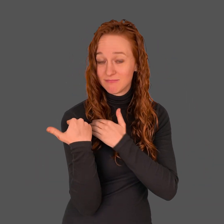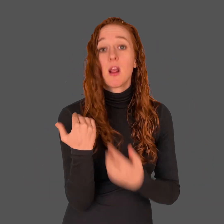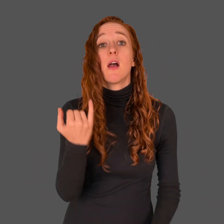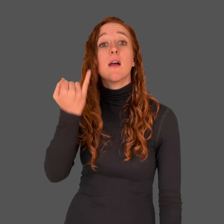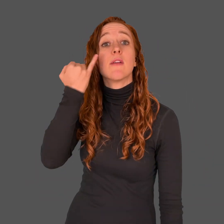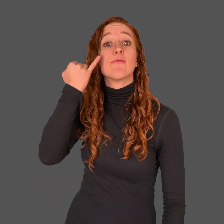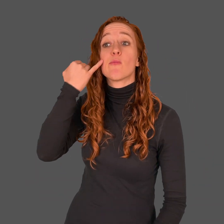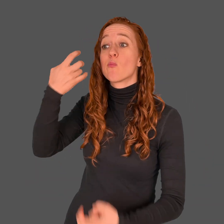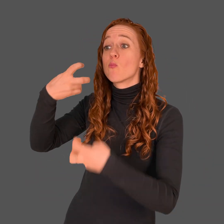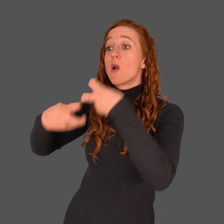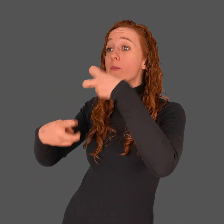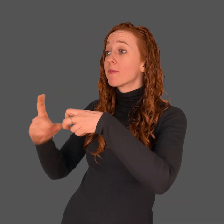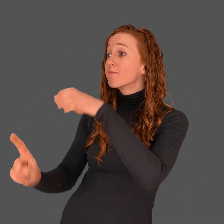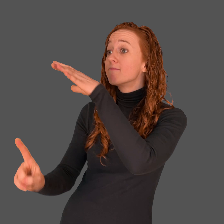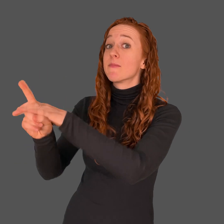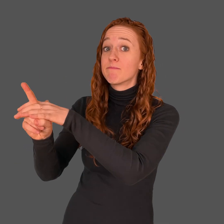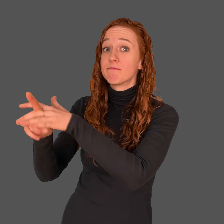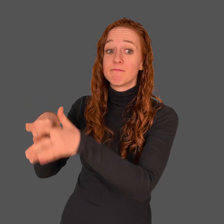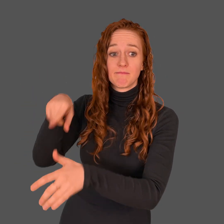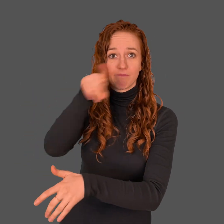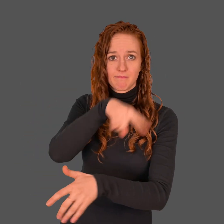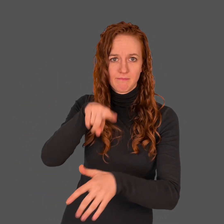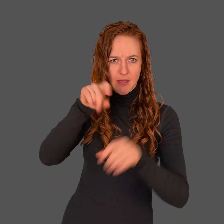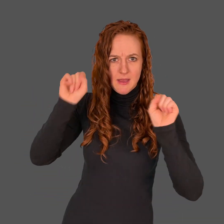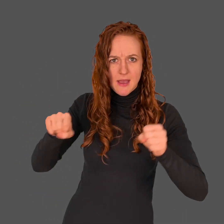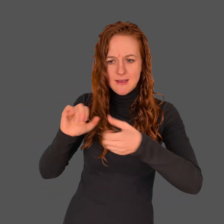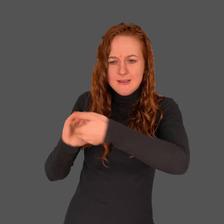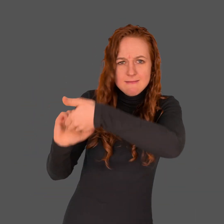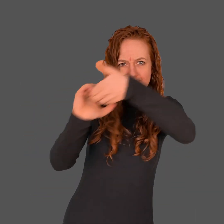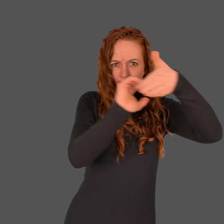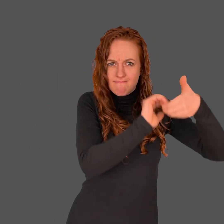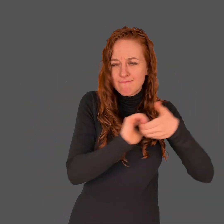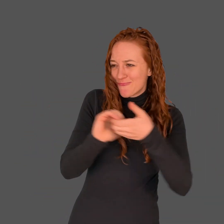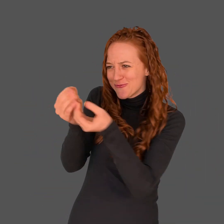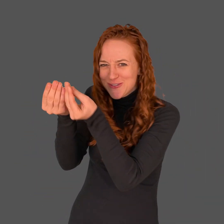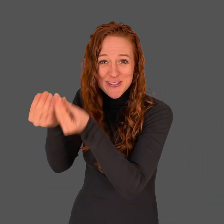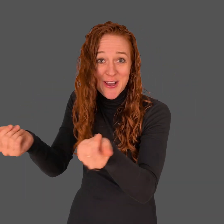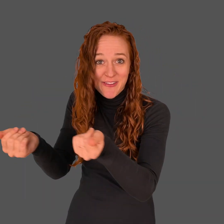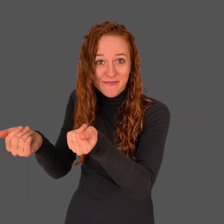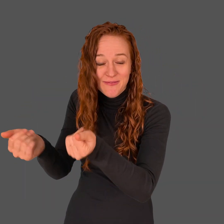They can also work together to solve problems.